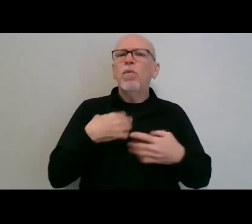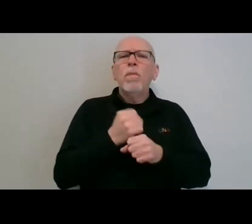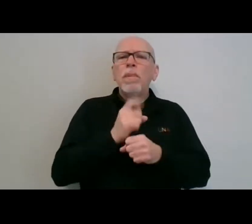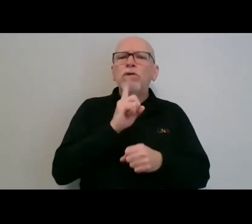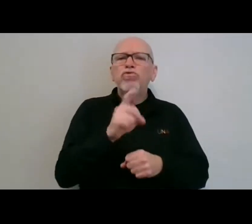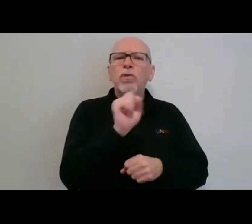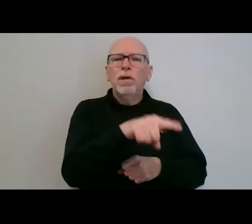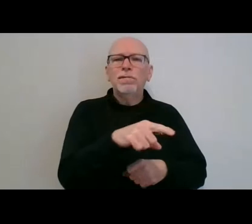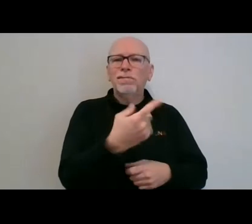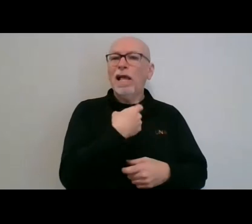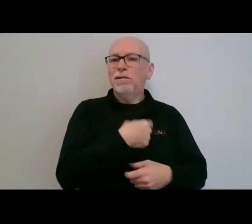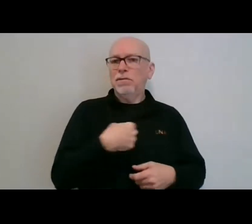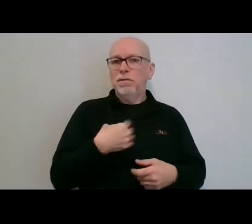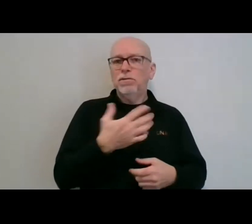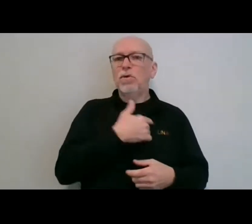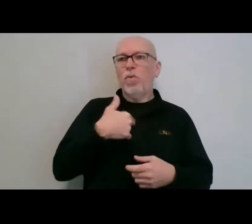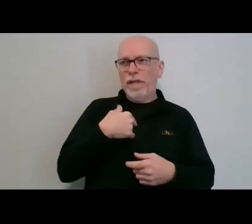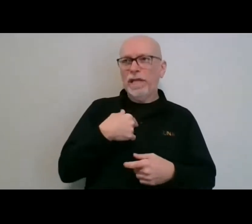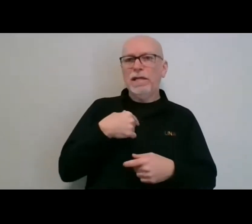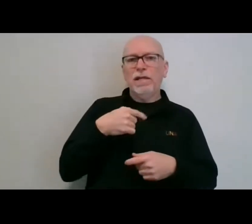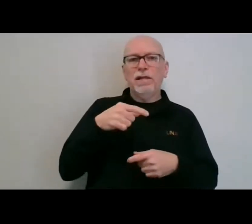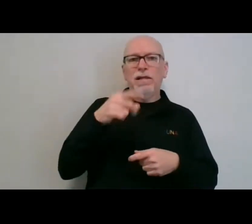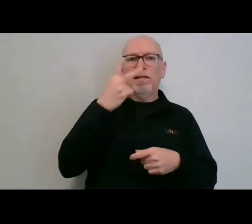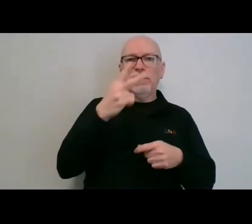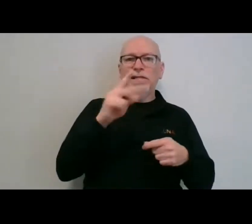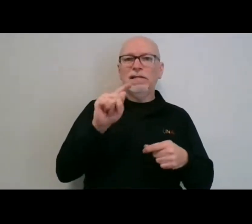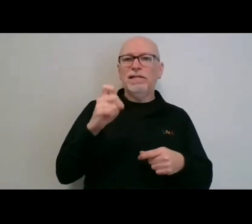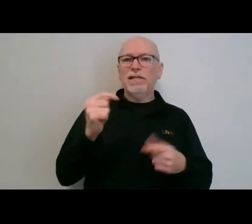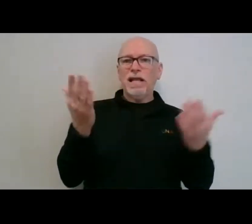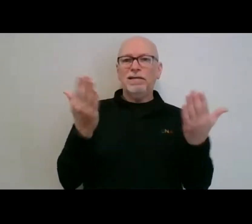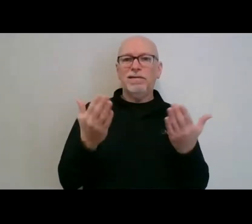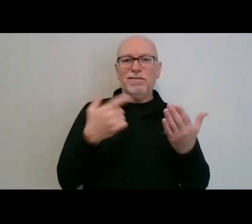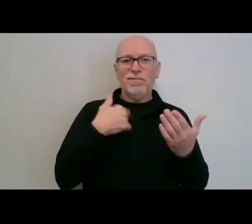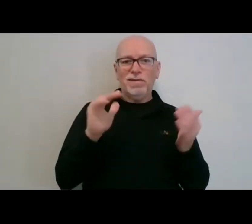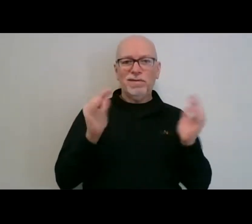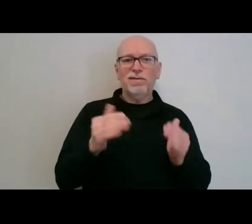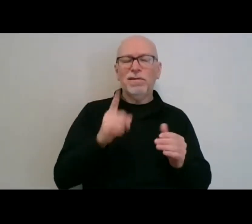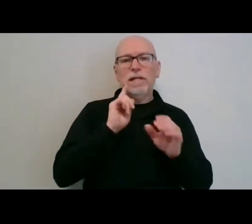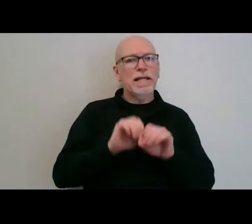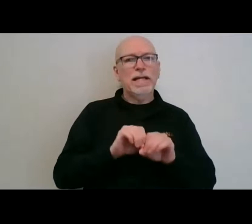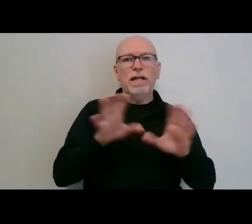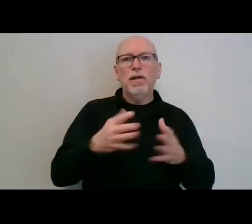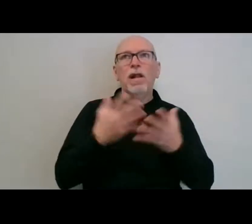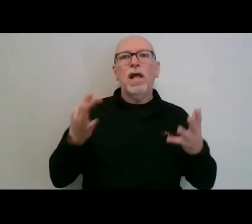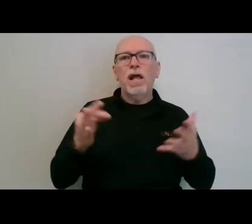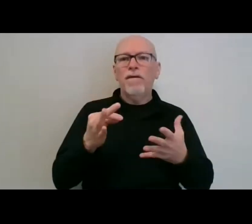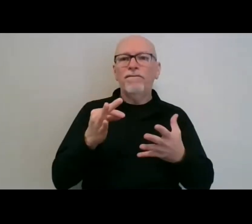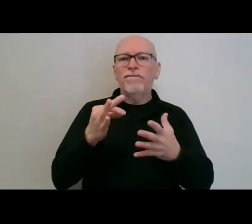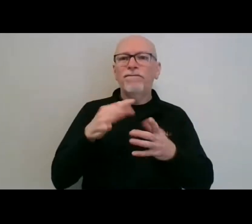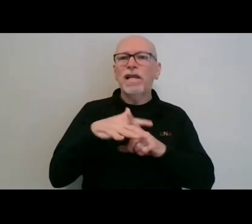And when we take that text and do a post edit on it it's clear that there's a lot of context that's missing.